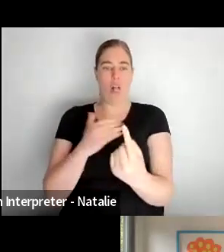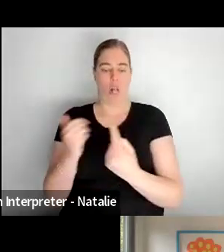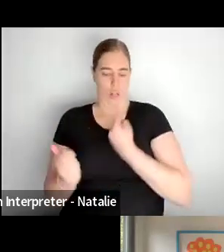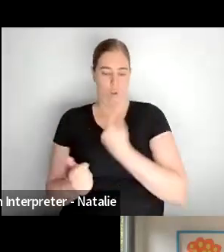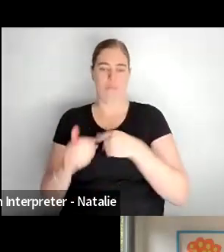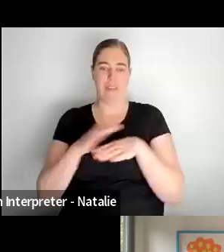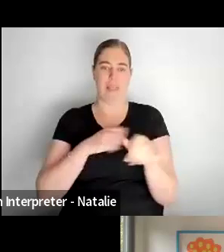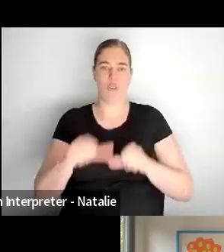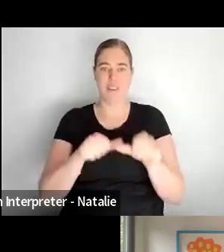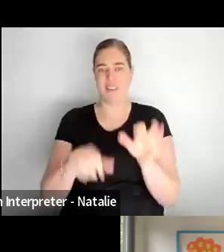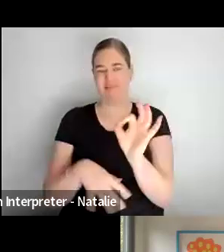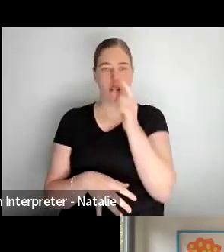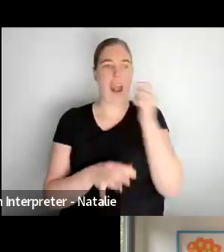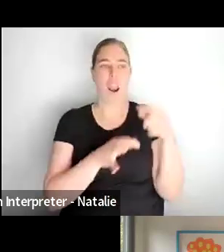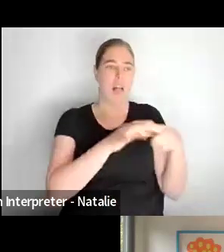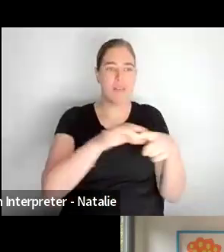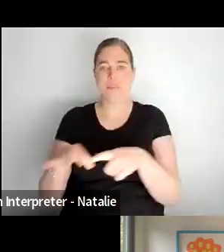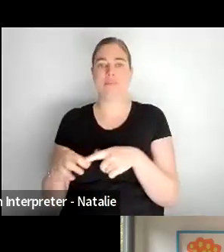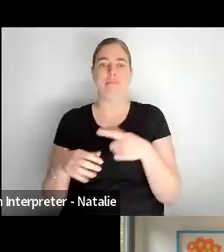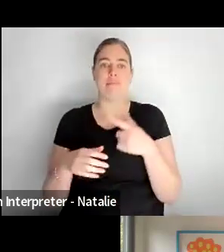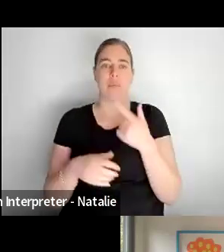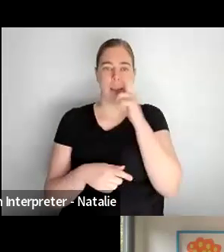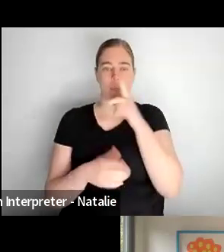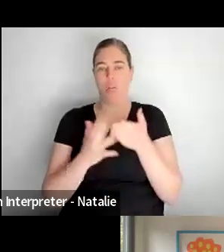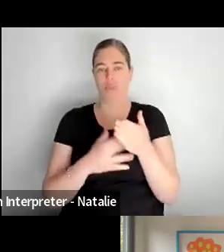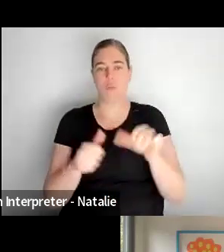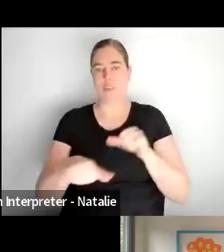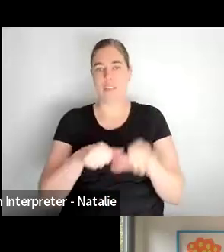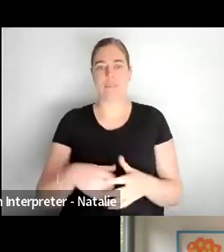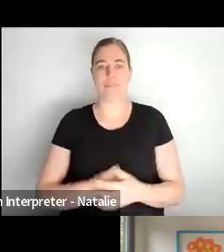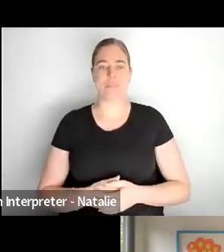people you can ask things of throughout. Luke, what is your experience